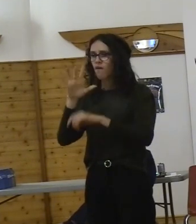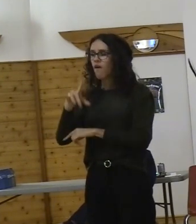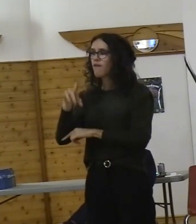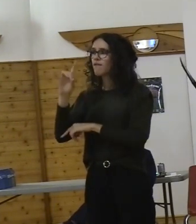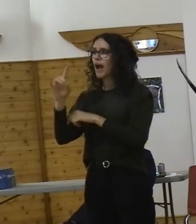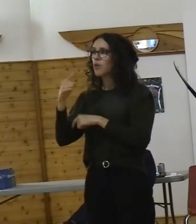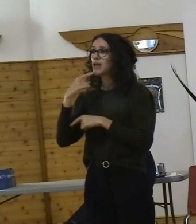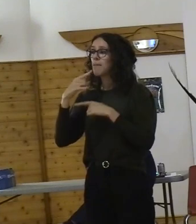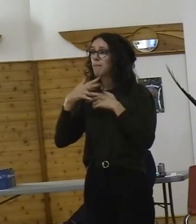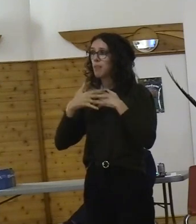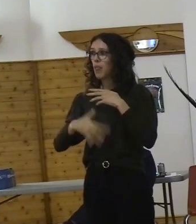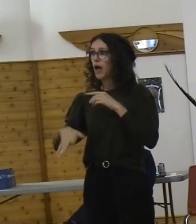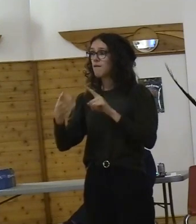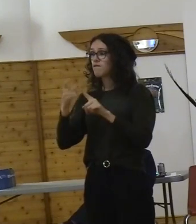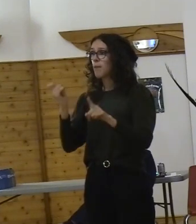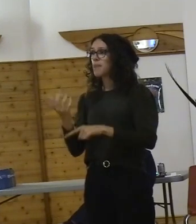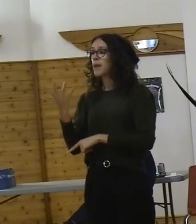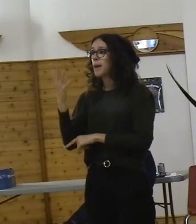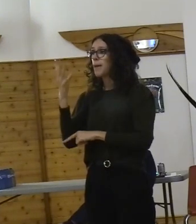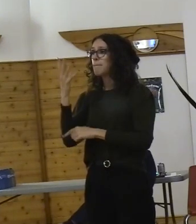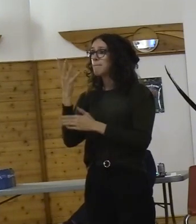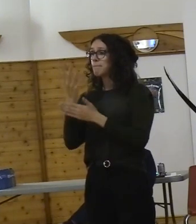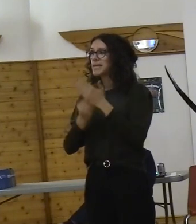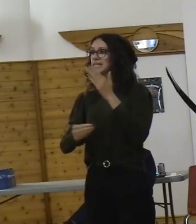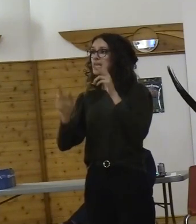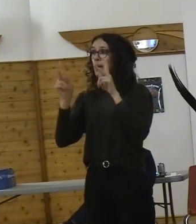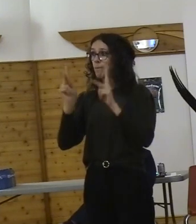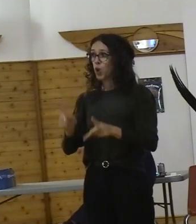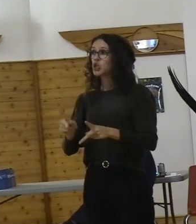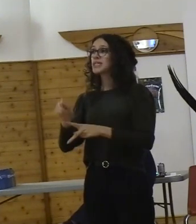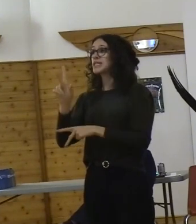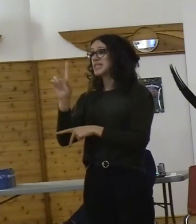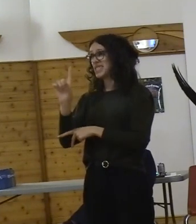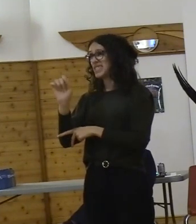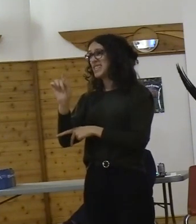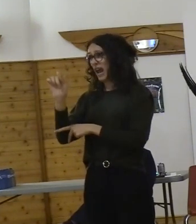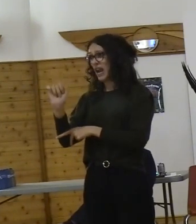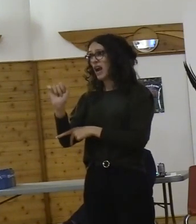That in itself was ringing alarms in my head.